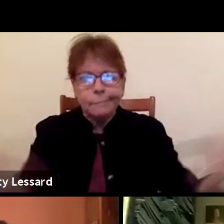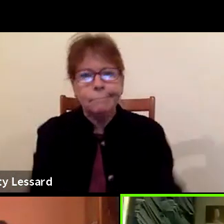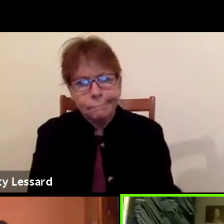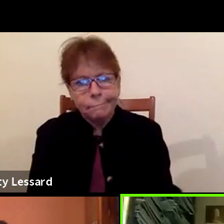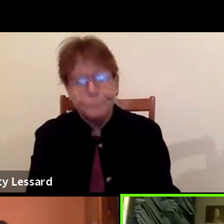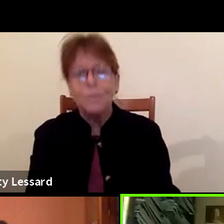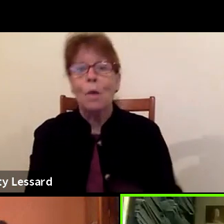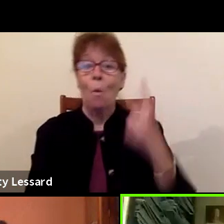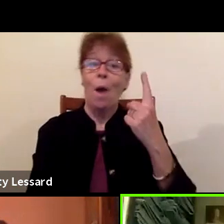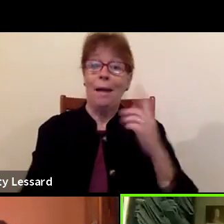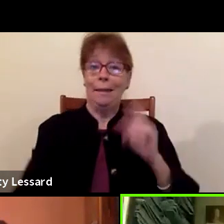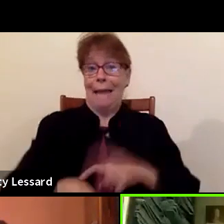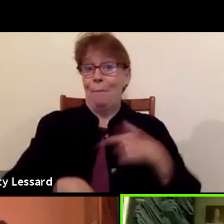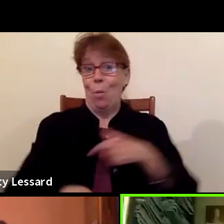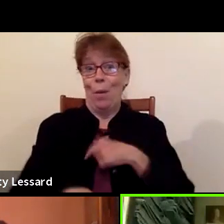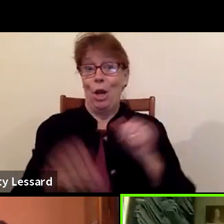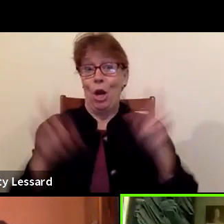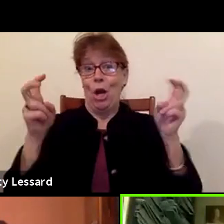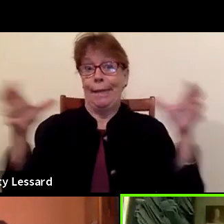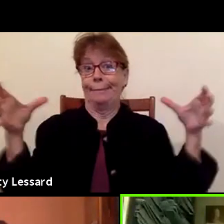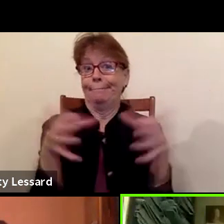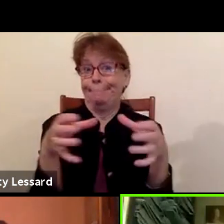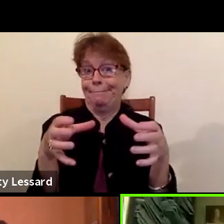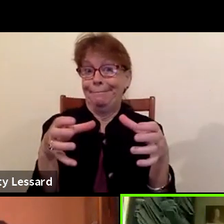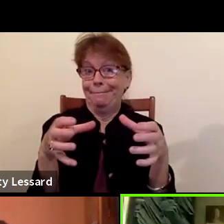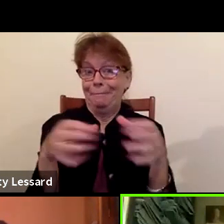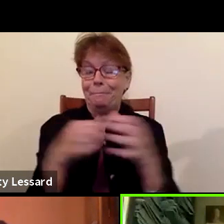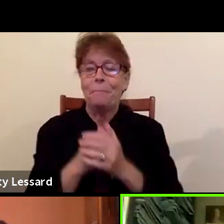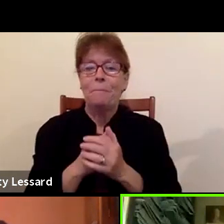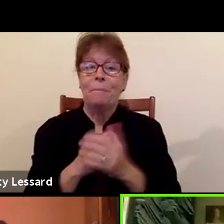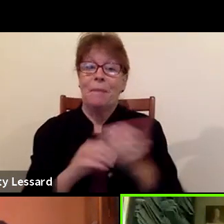And a beautiful summer it seems to be.